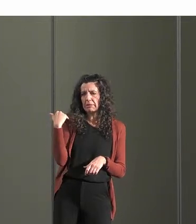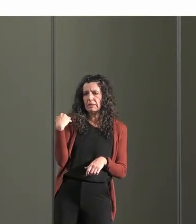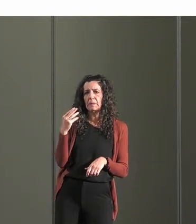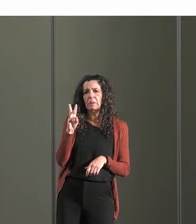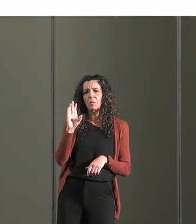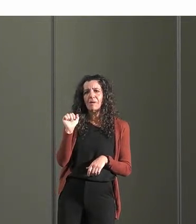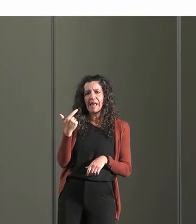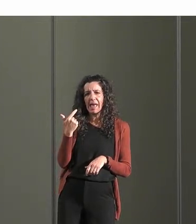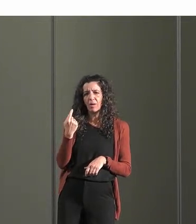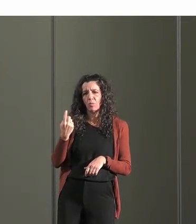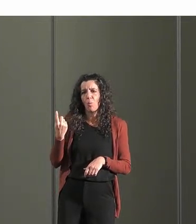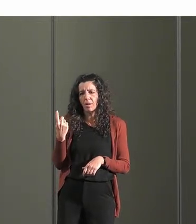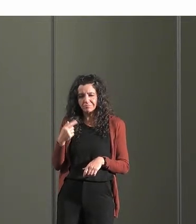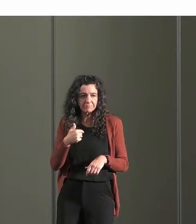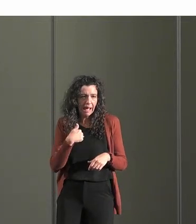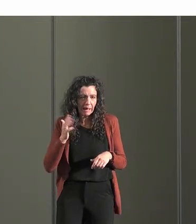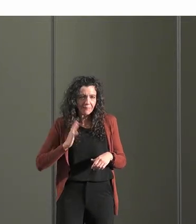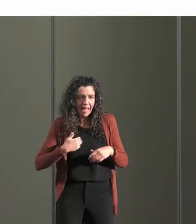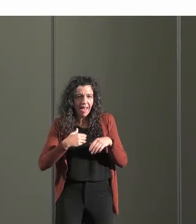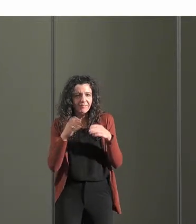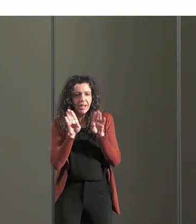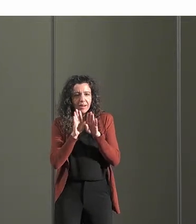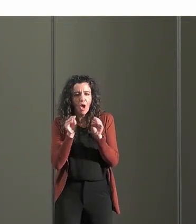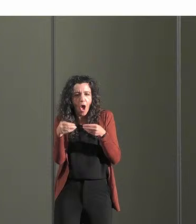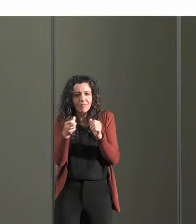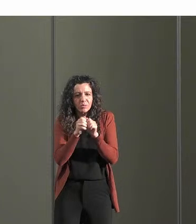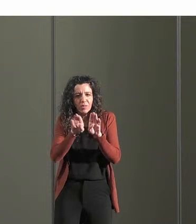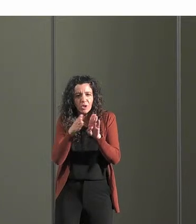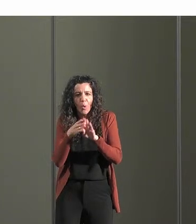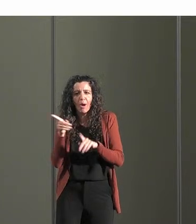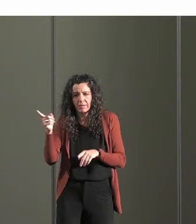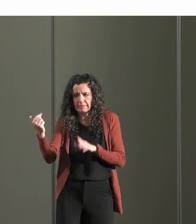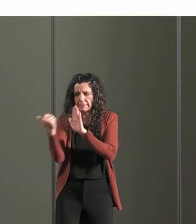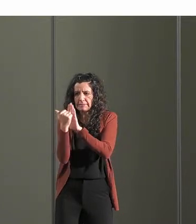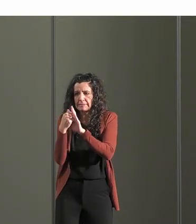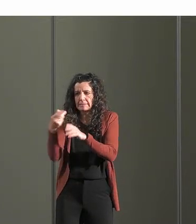Microsoft I s was on the Microsoft home page. I had an